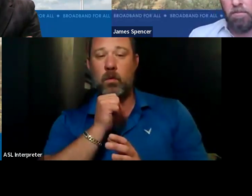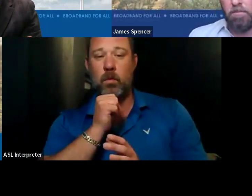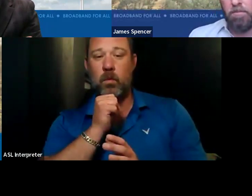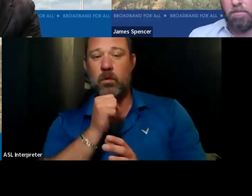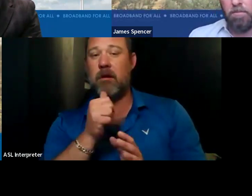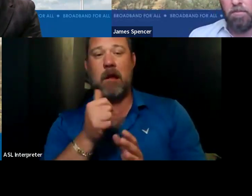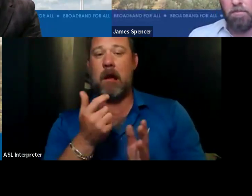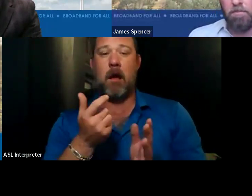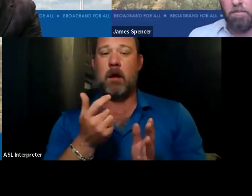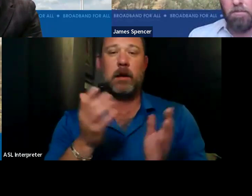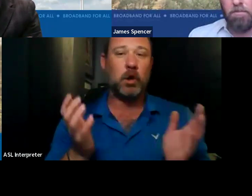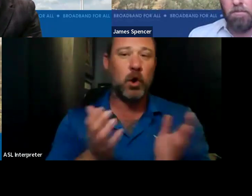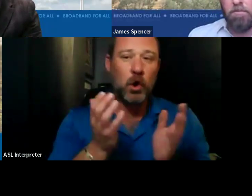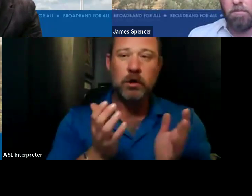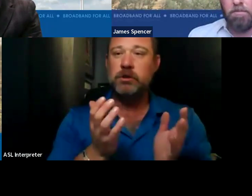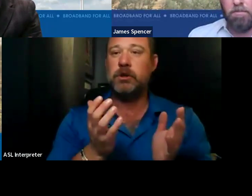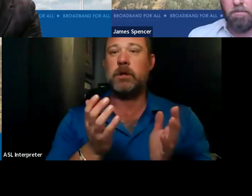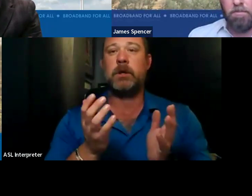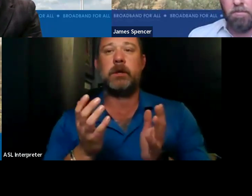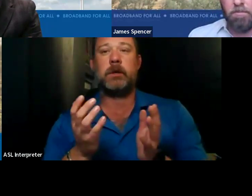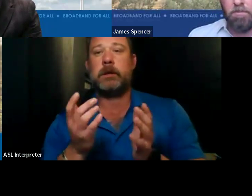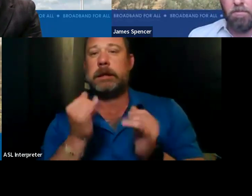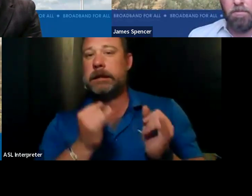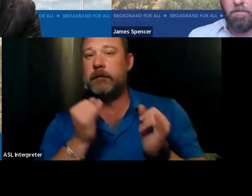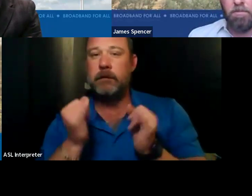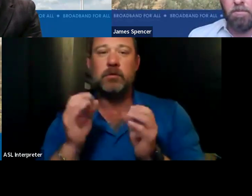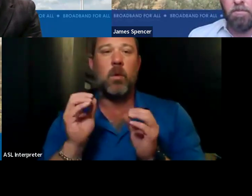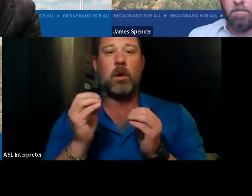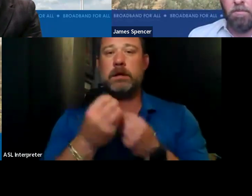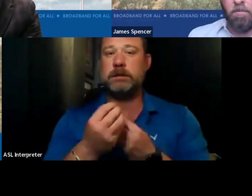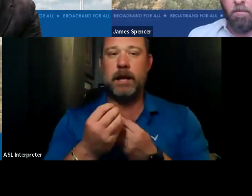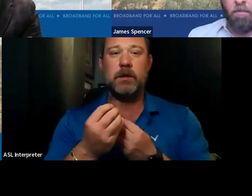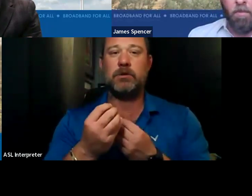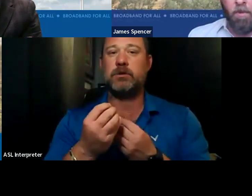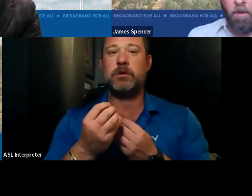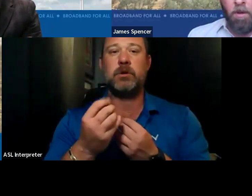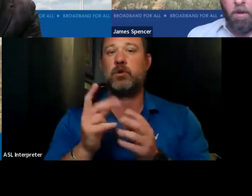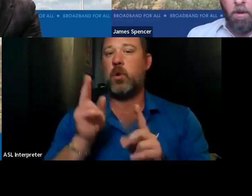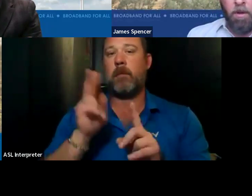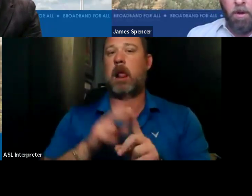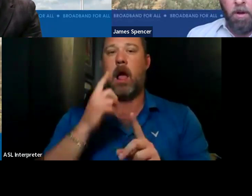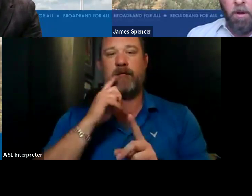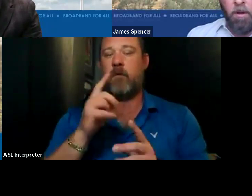necessarily encouraging, you know, individual organizations to apply for funding to develop